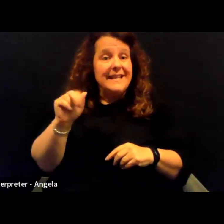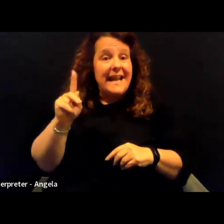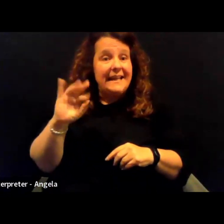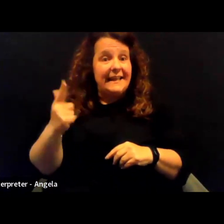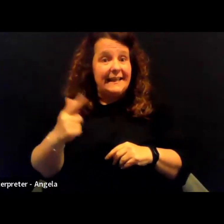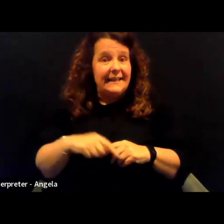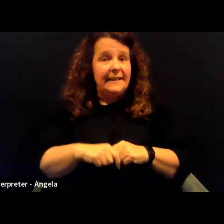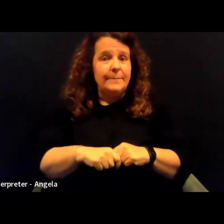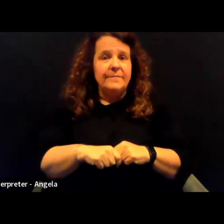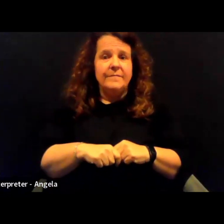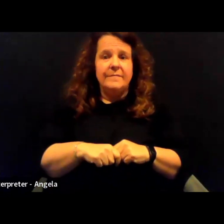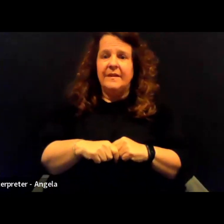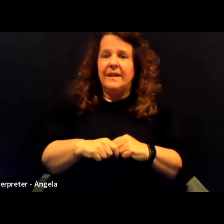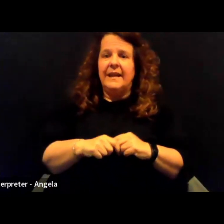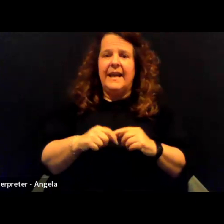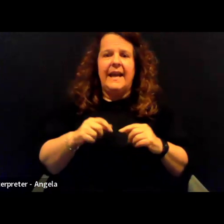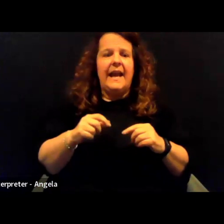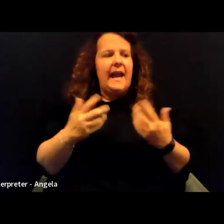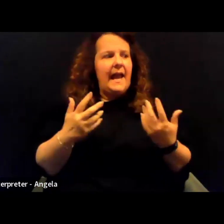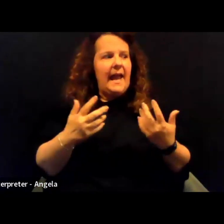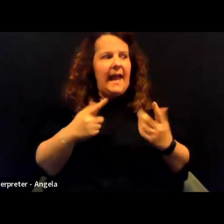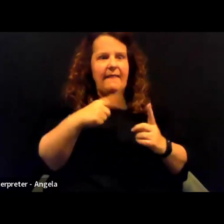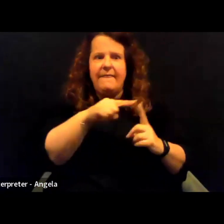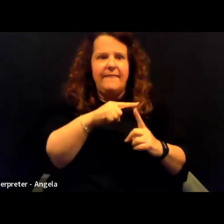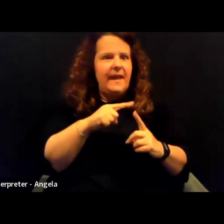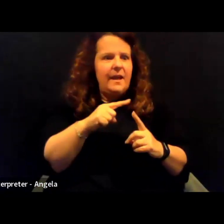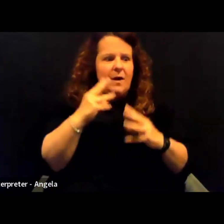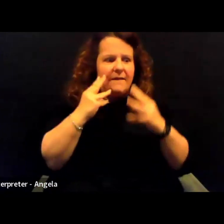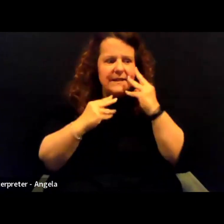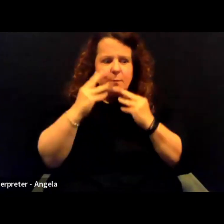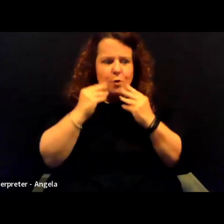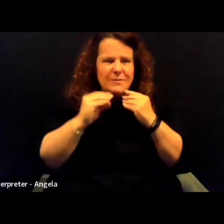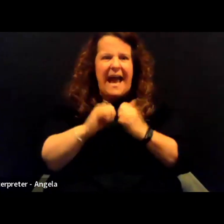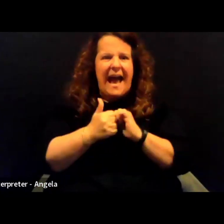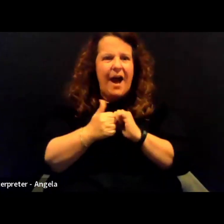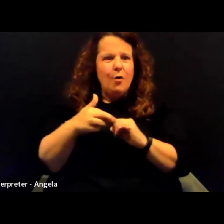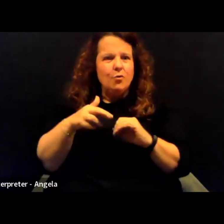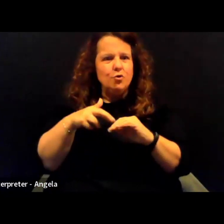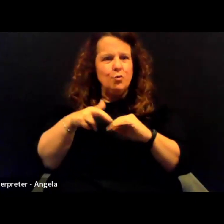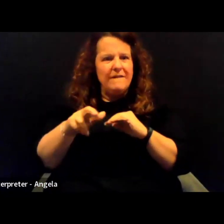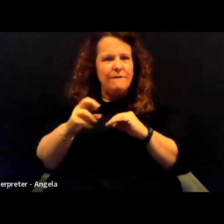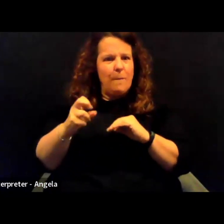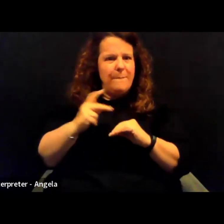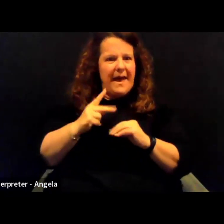you need a way to refer back to this information. And so they're feeling nervous that they're not going to remember everything.